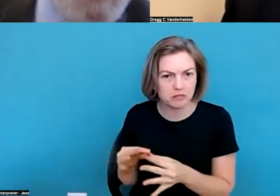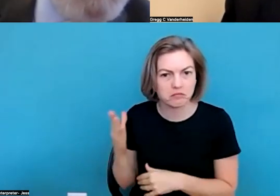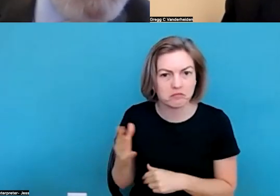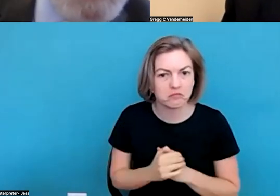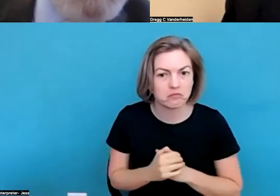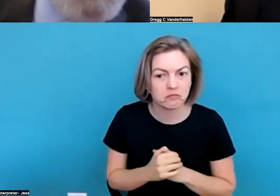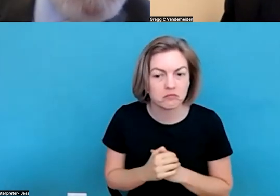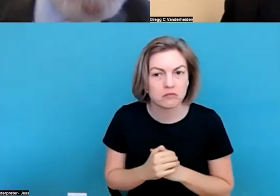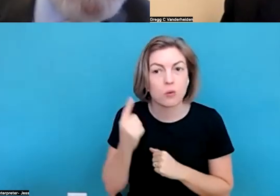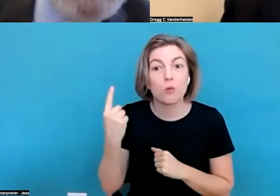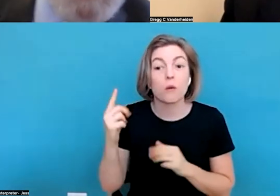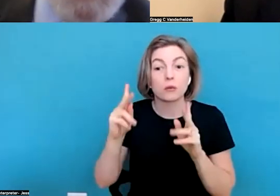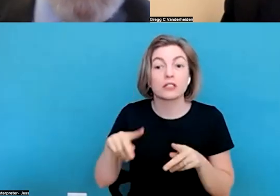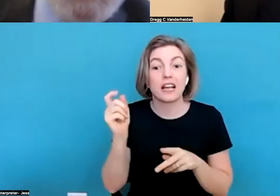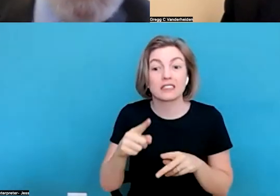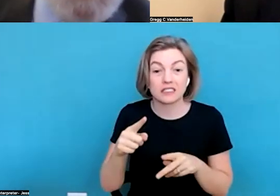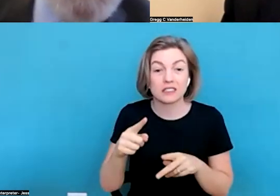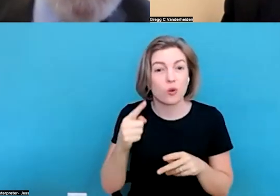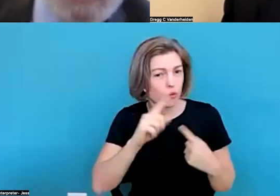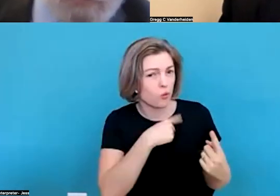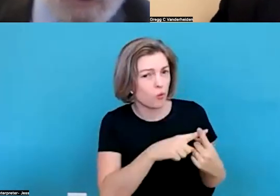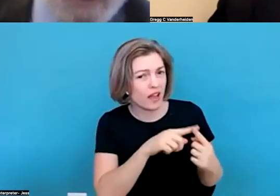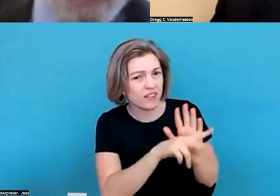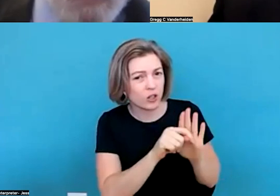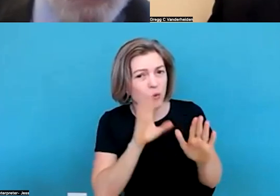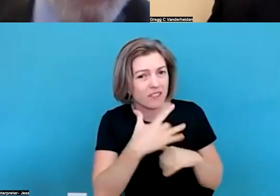One of them asks, when will the videos be available from yesterday's session?